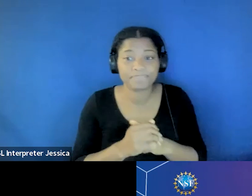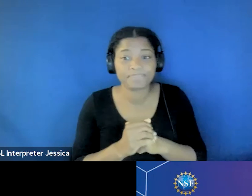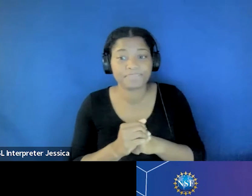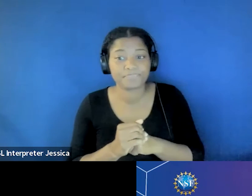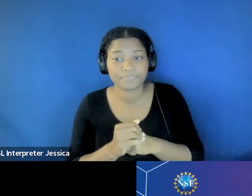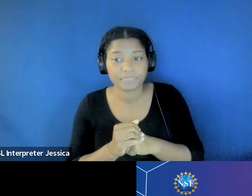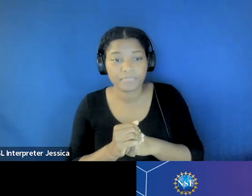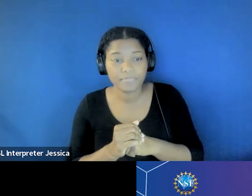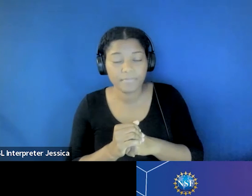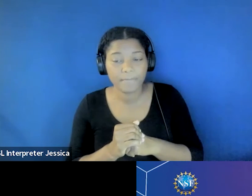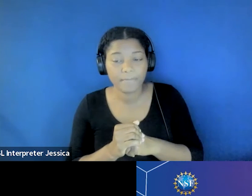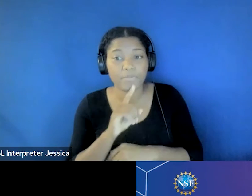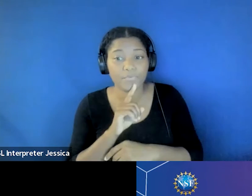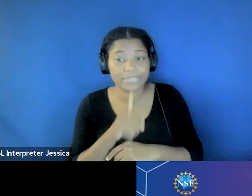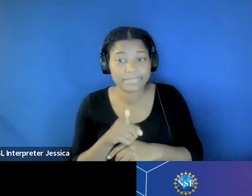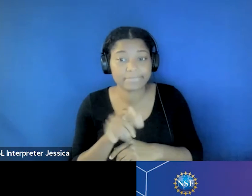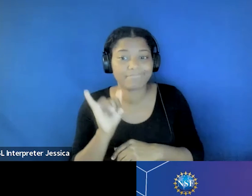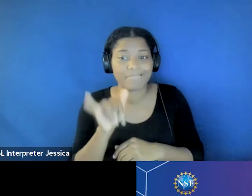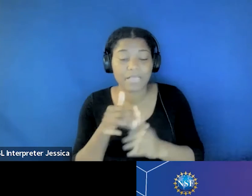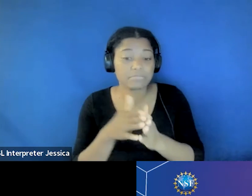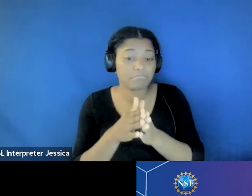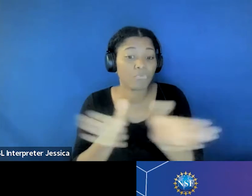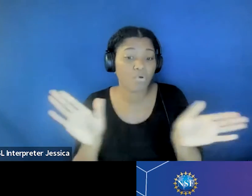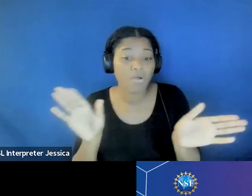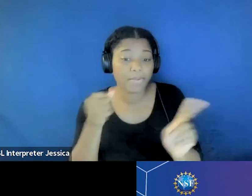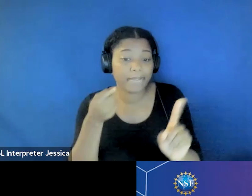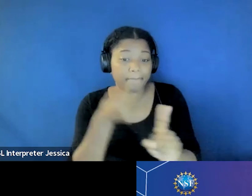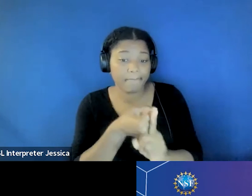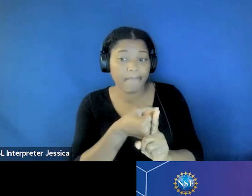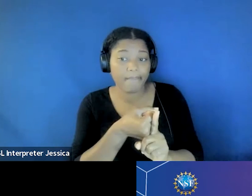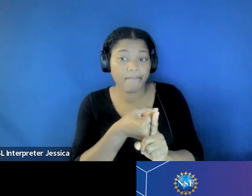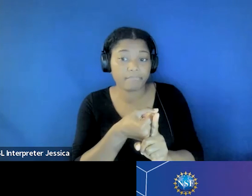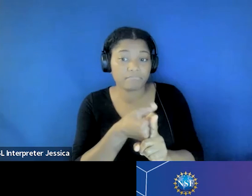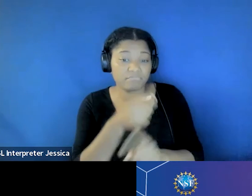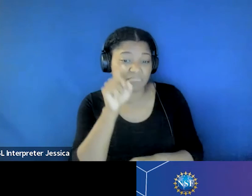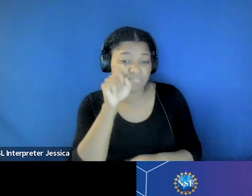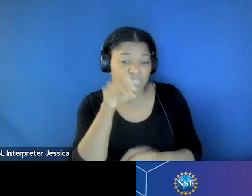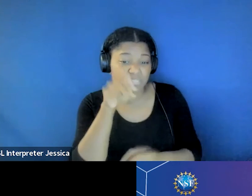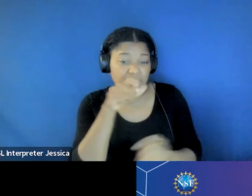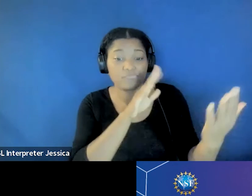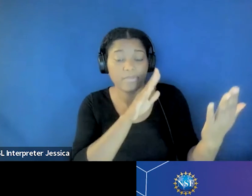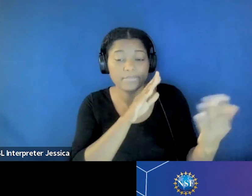It certainly be a broader impact that needs to be addressed in the proposal.